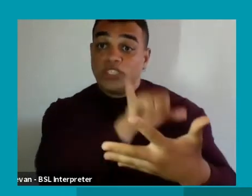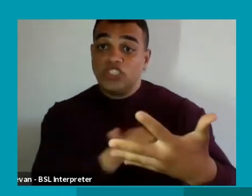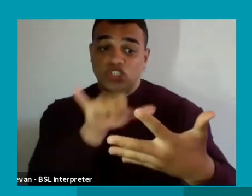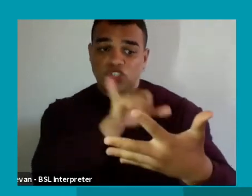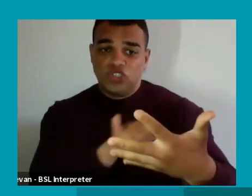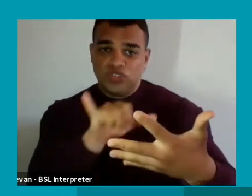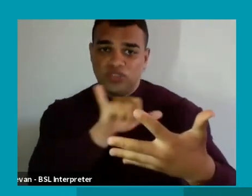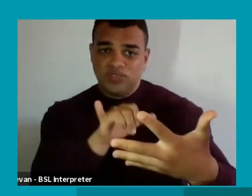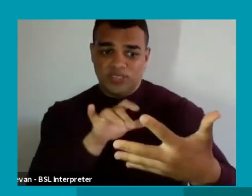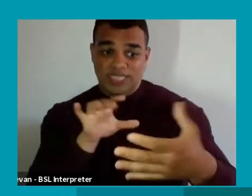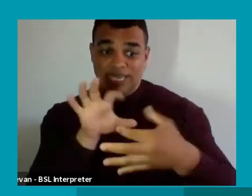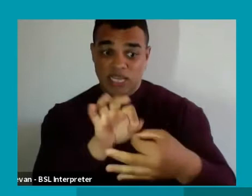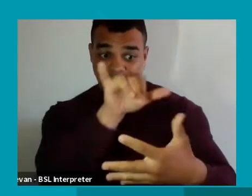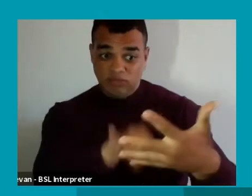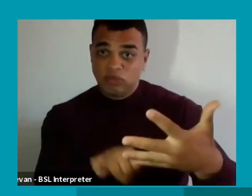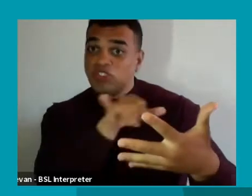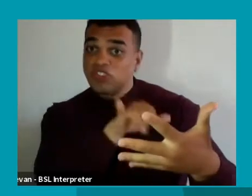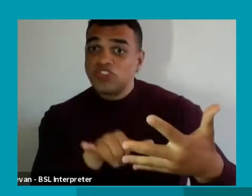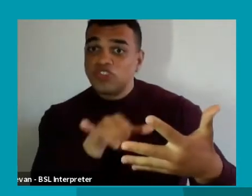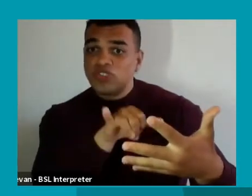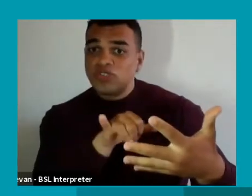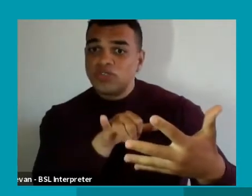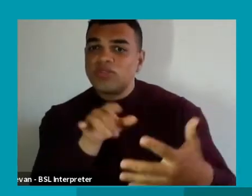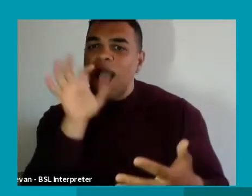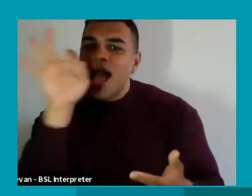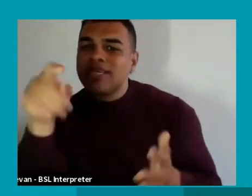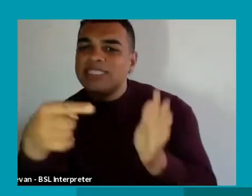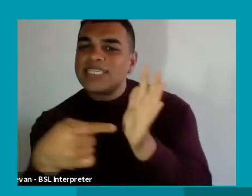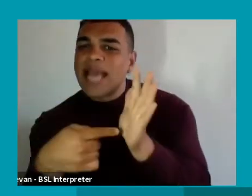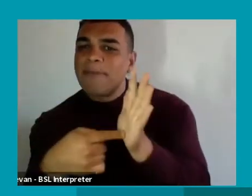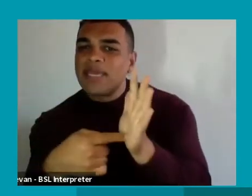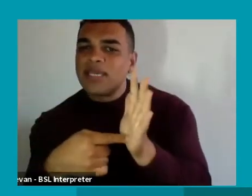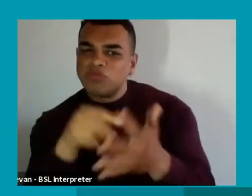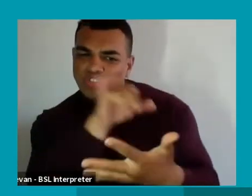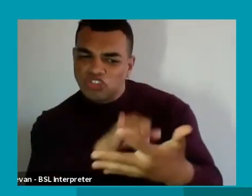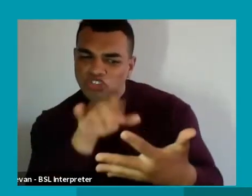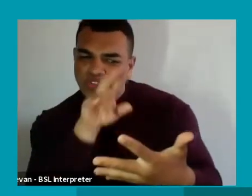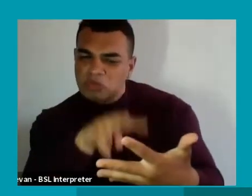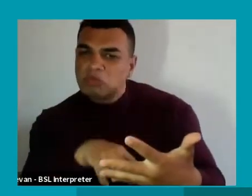Tammy? Myself? Oh oh, I don't know. During my life, I think all of them.